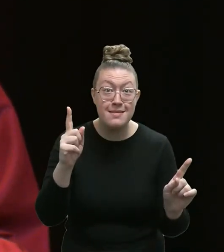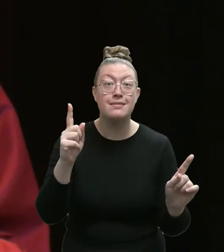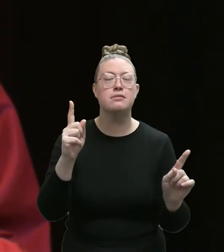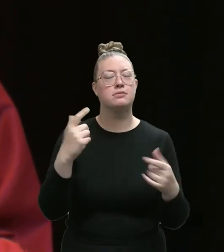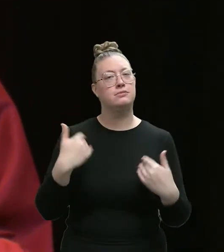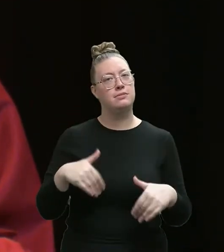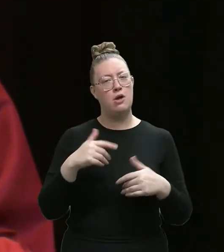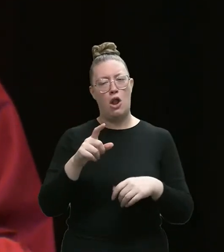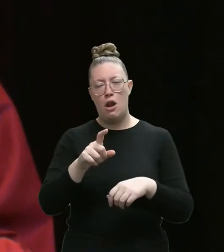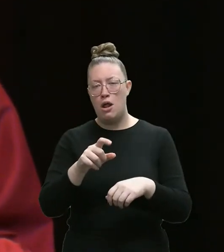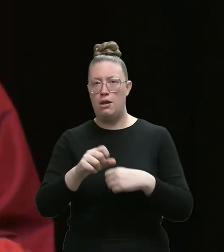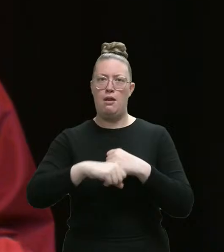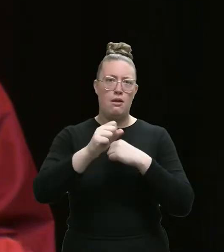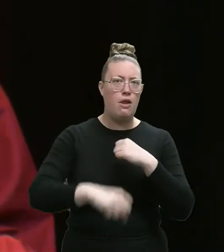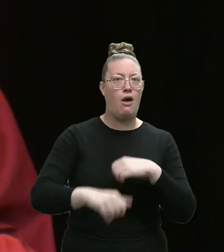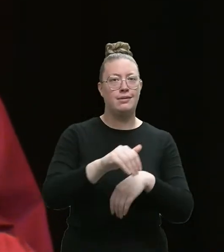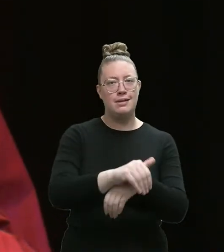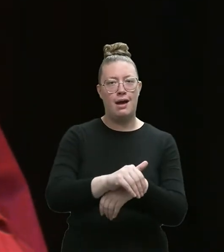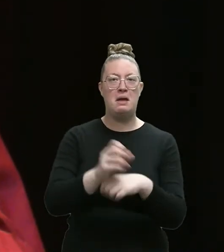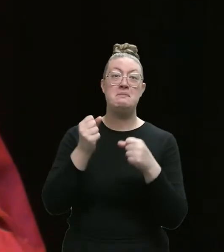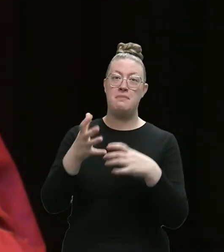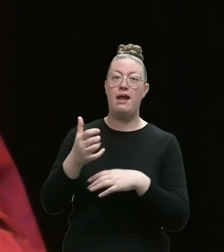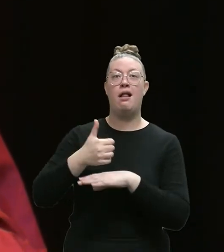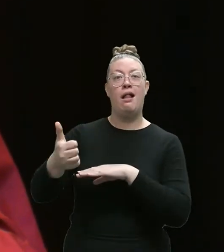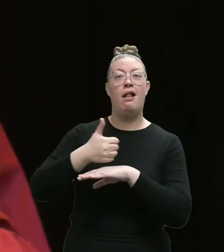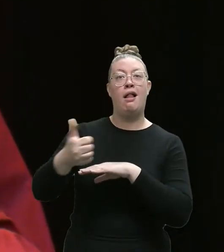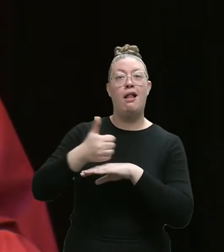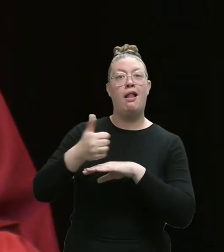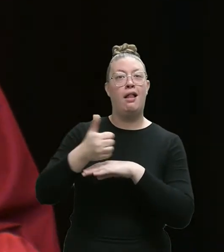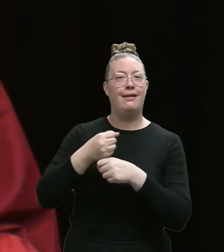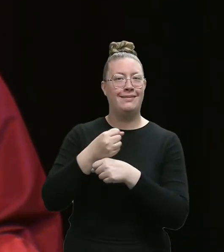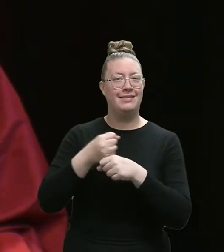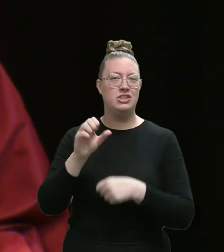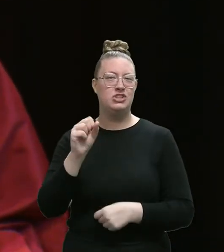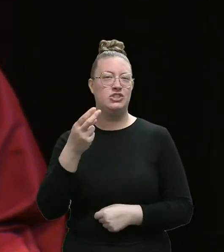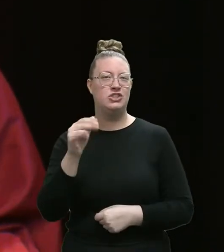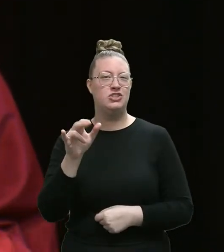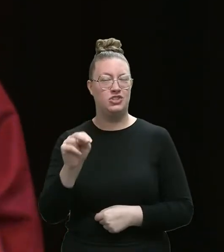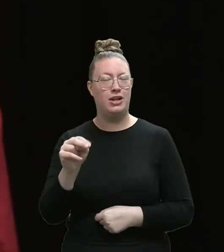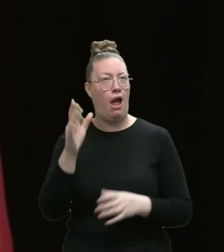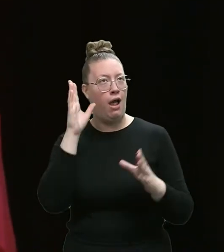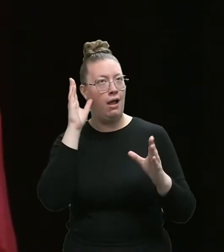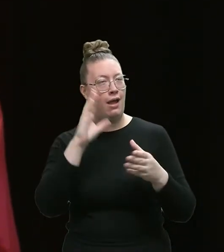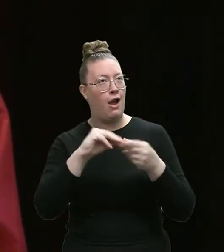And now I would like all of the students ,